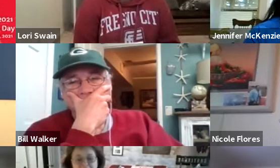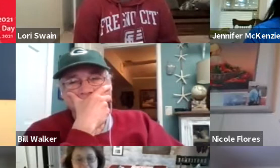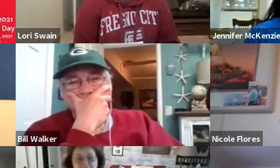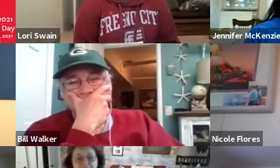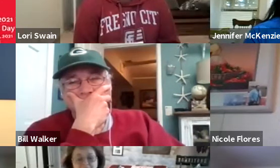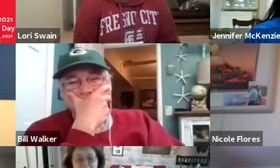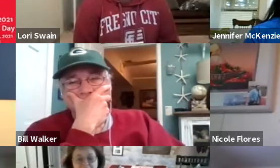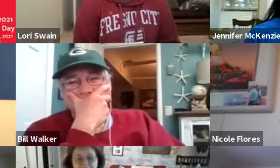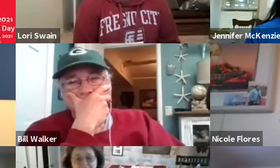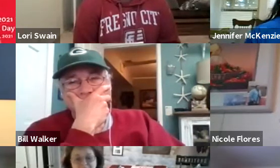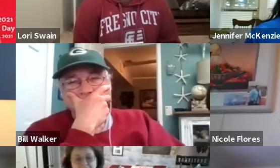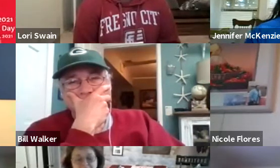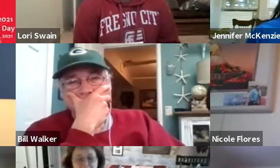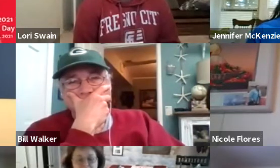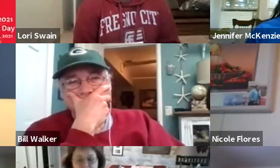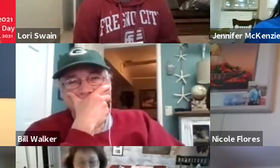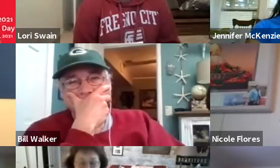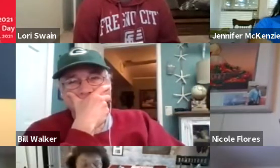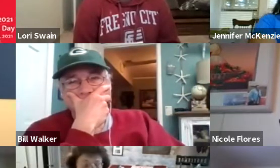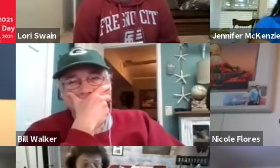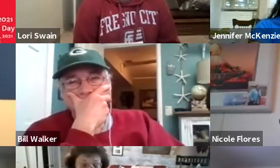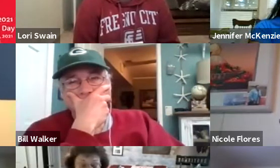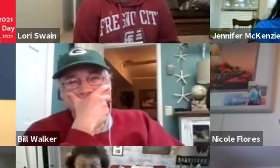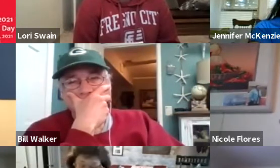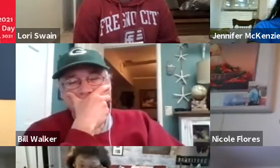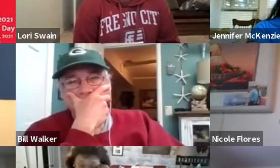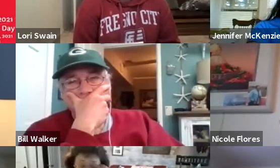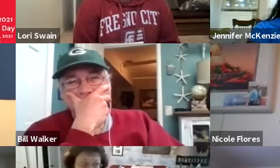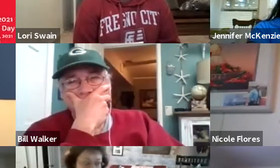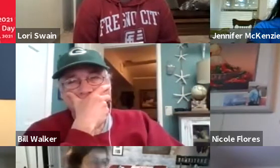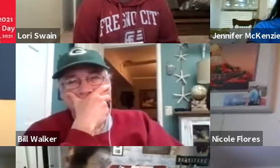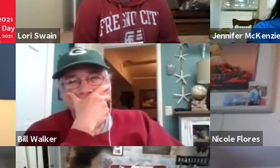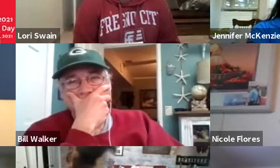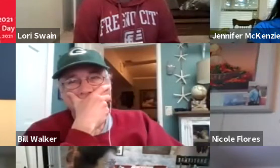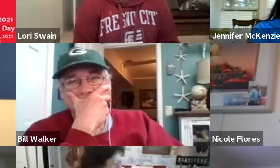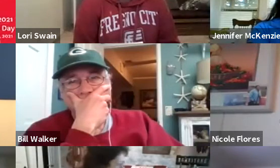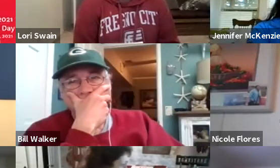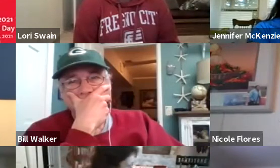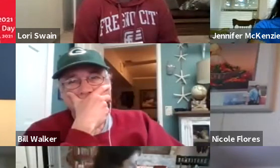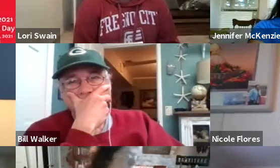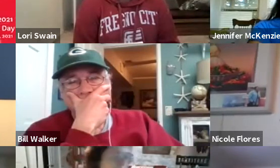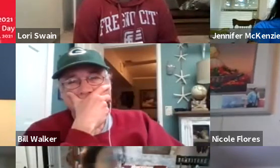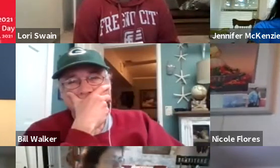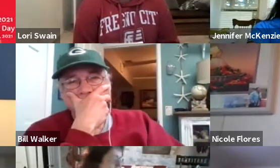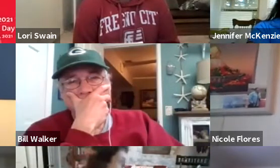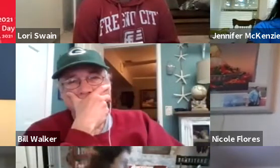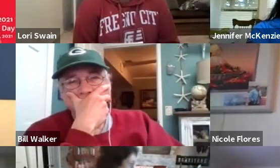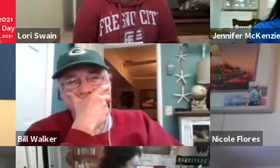hopefully to today. And the next question is, and you kind of covered this a little bit, some of you already, how did you get involved